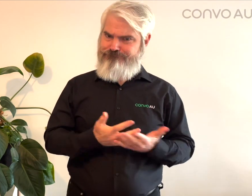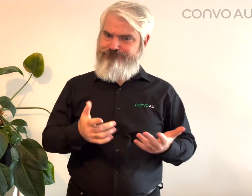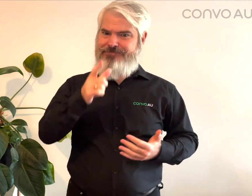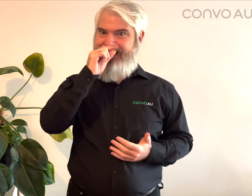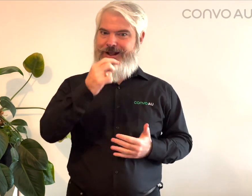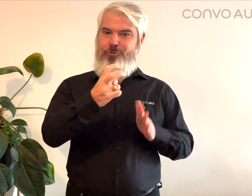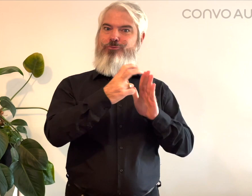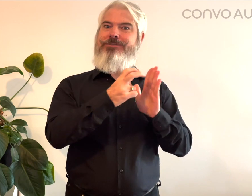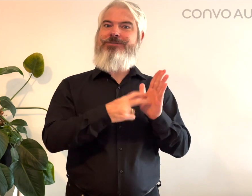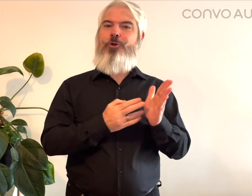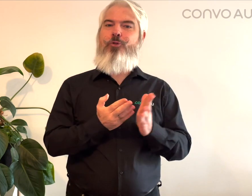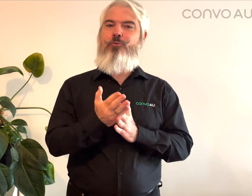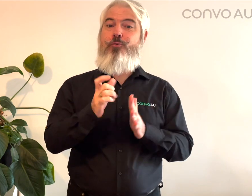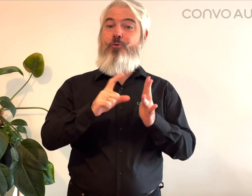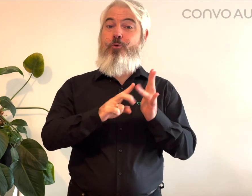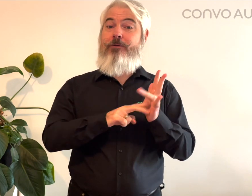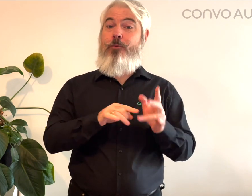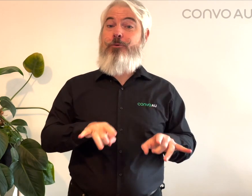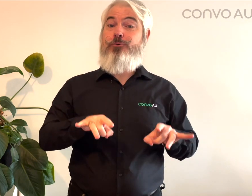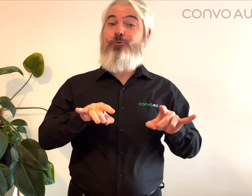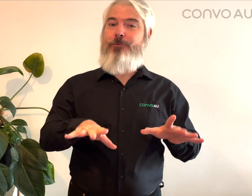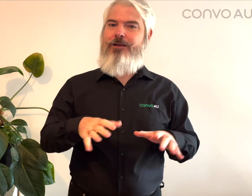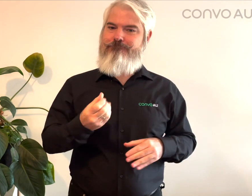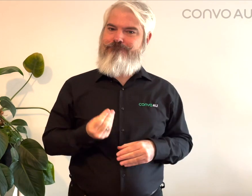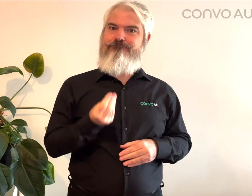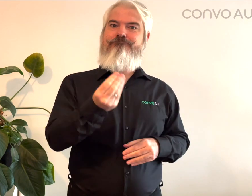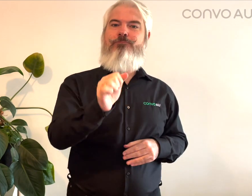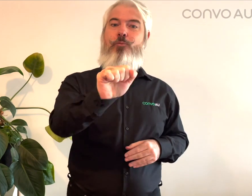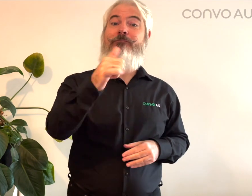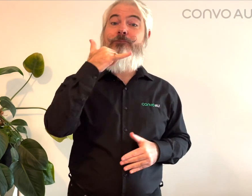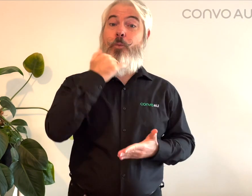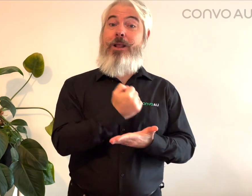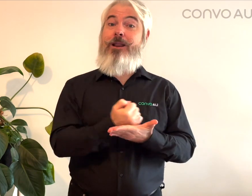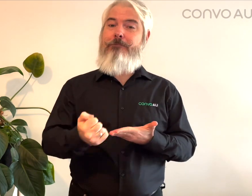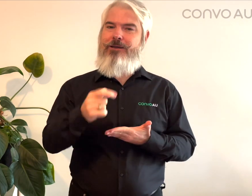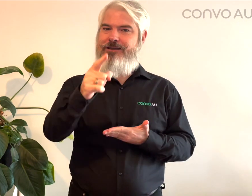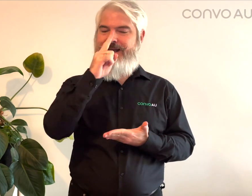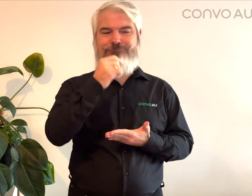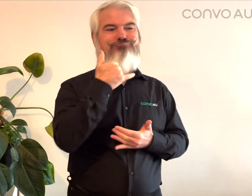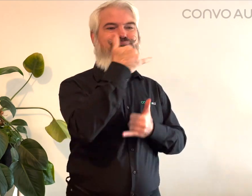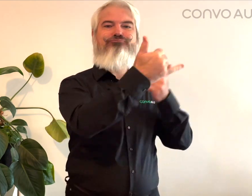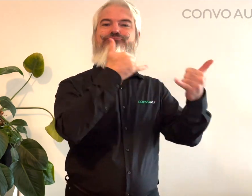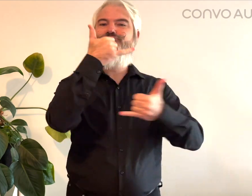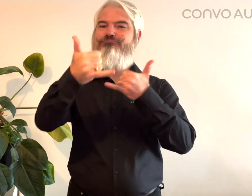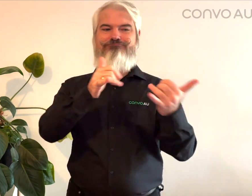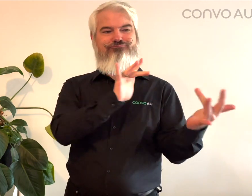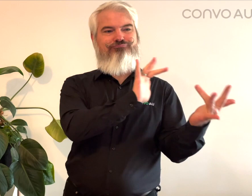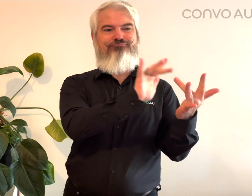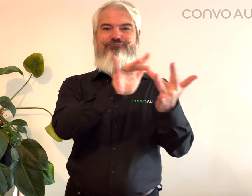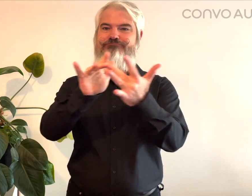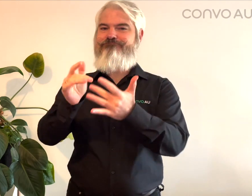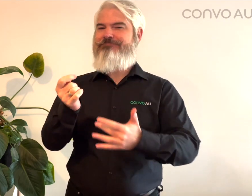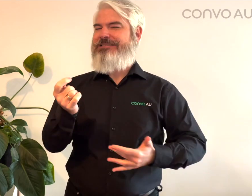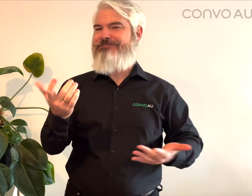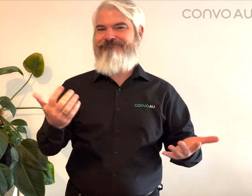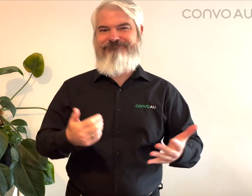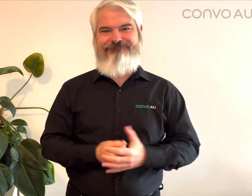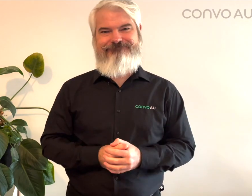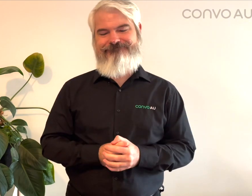you can register and get your own phone number through Convo Australia and easily make your own calls.